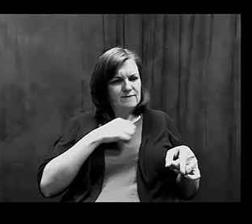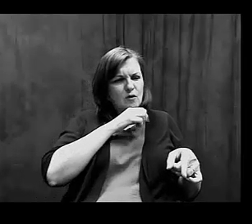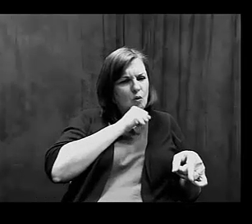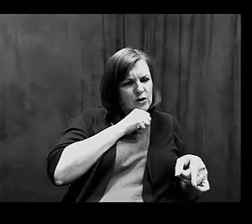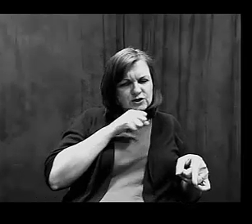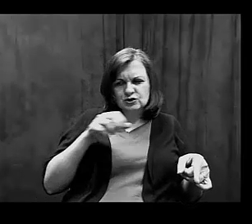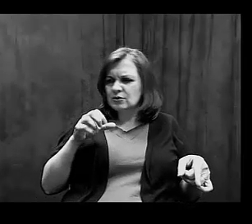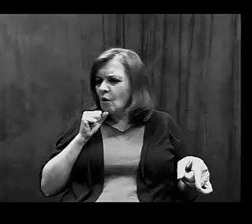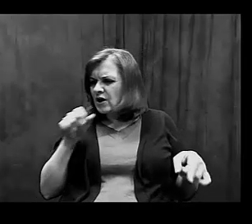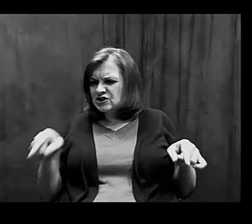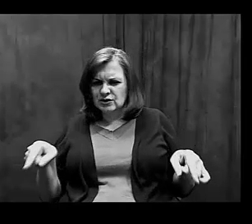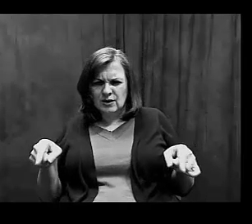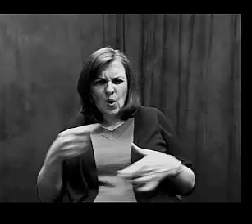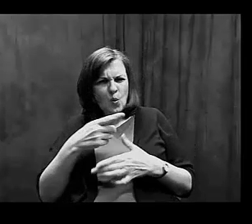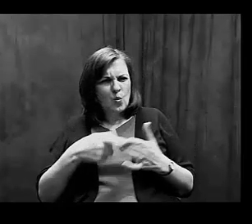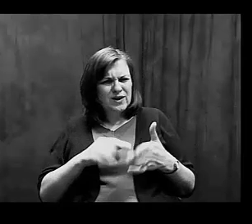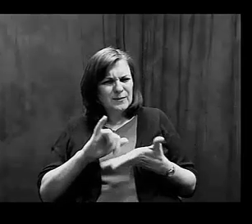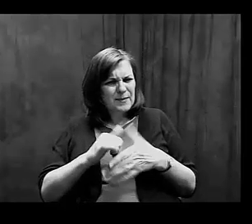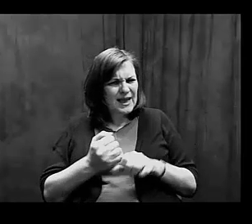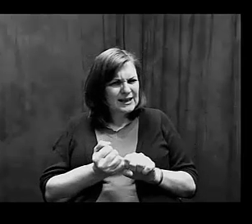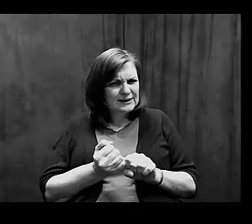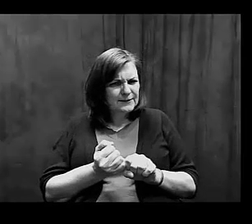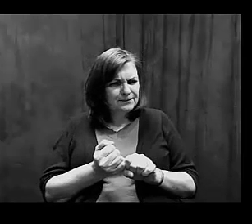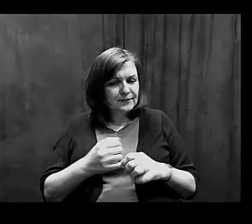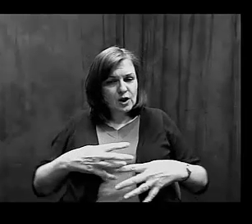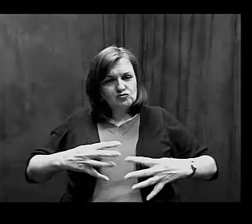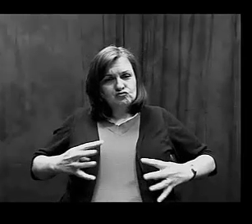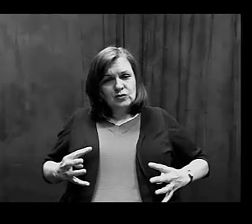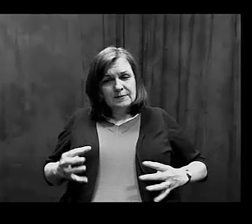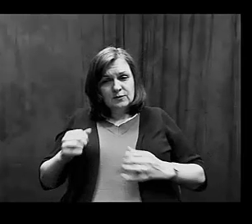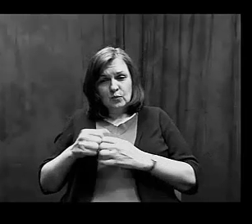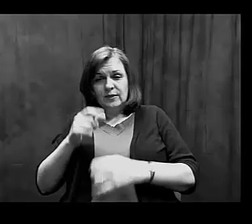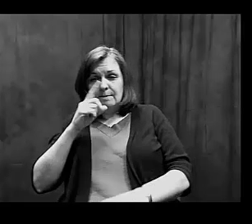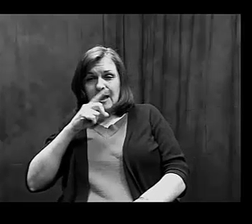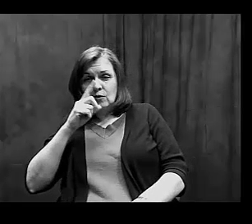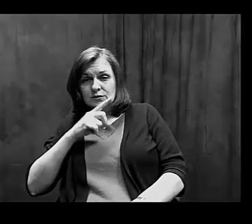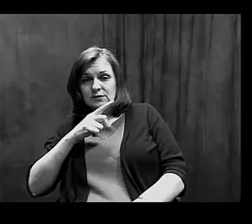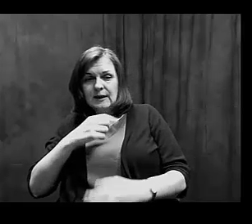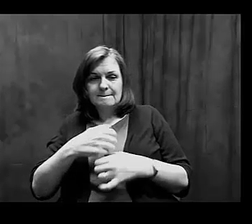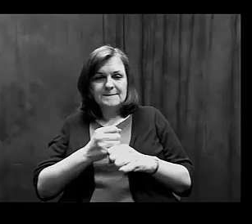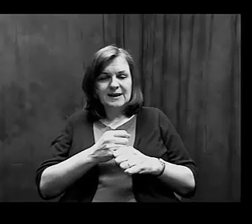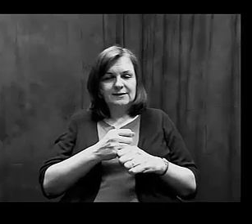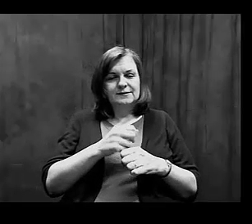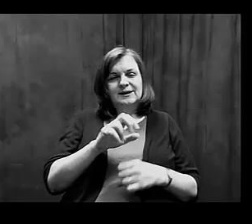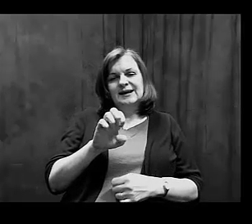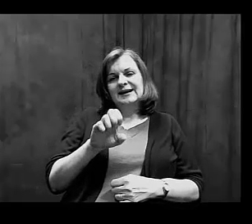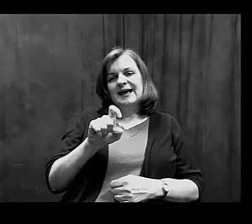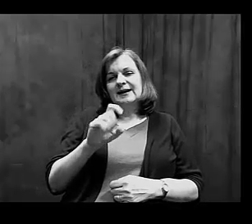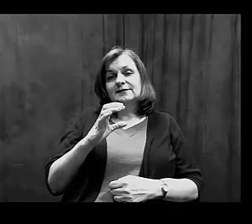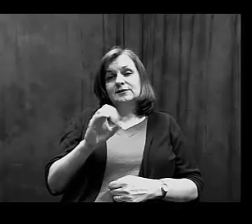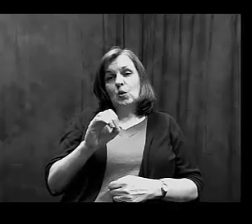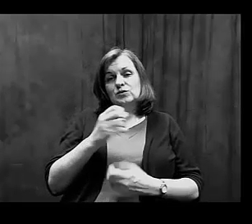what did I make? I make ribs in the mouse and exoskeleton in my fly